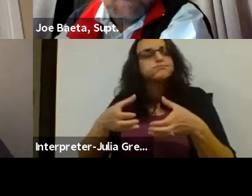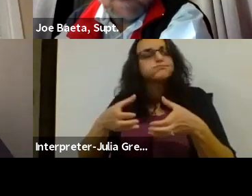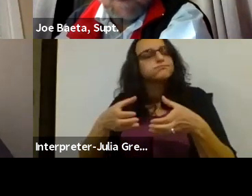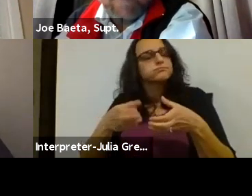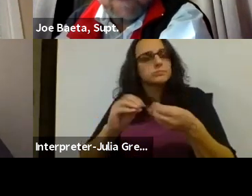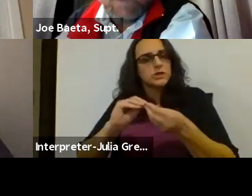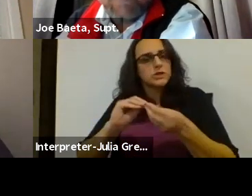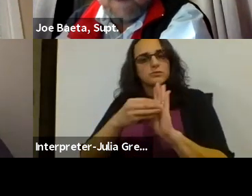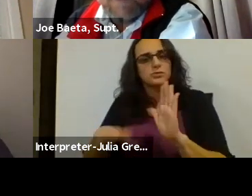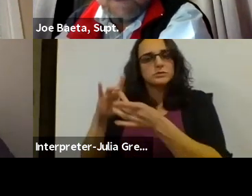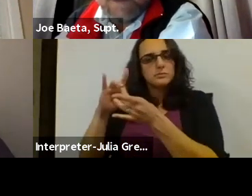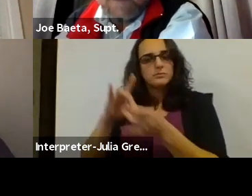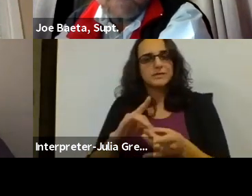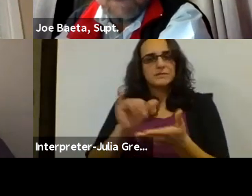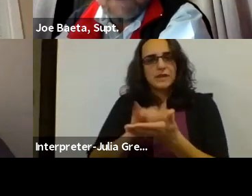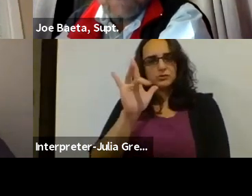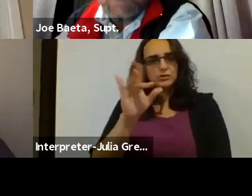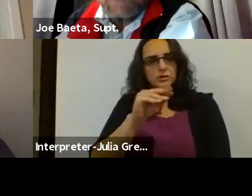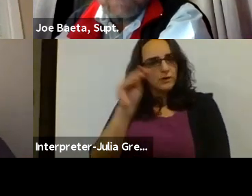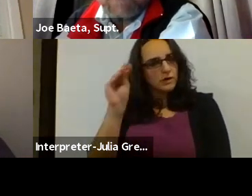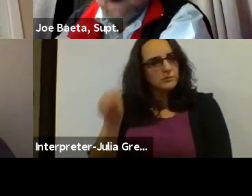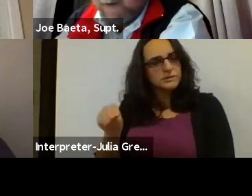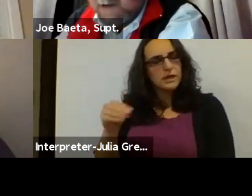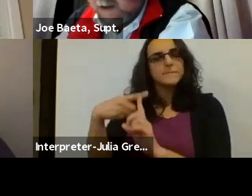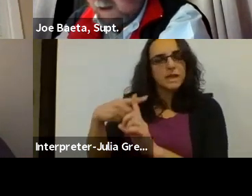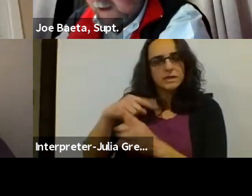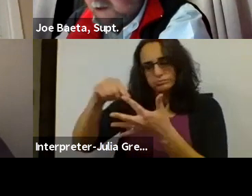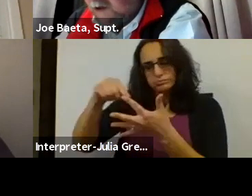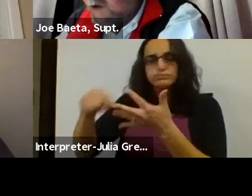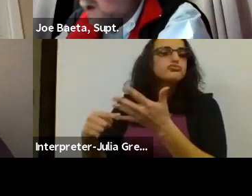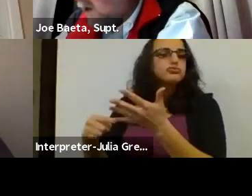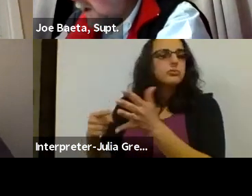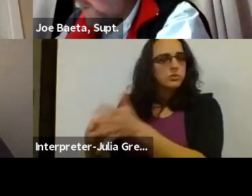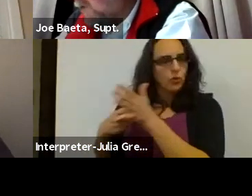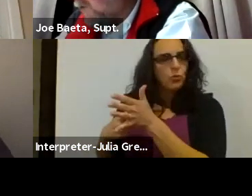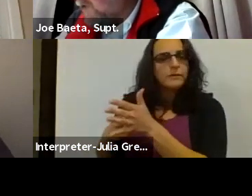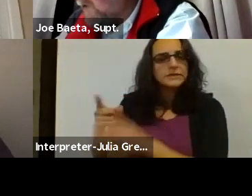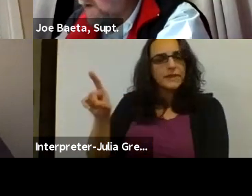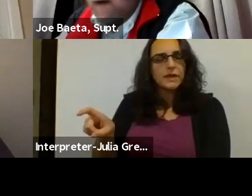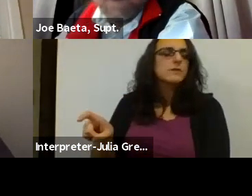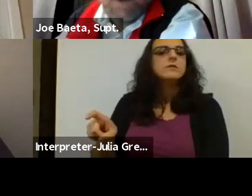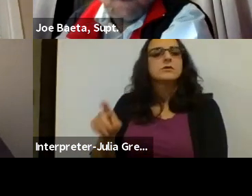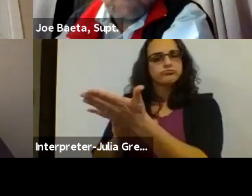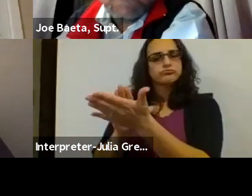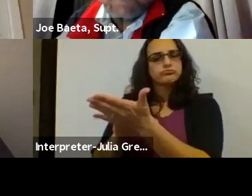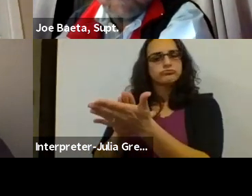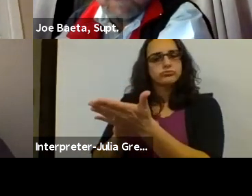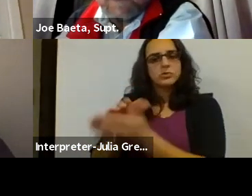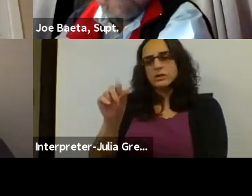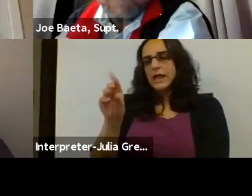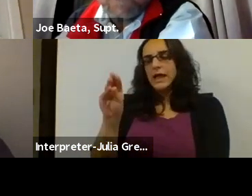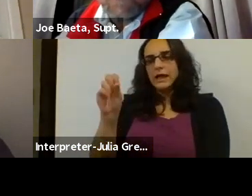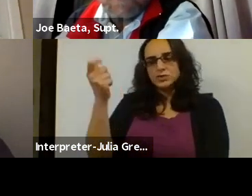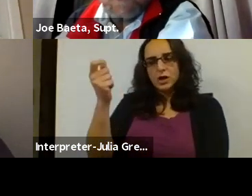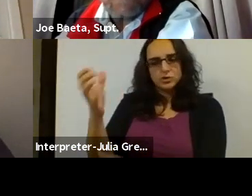Joe Baeta, Supt. : Based upon that 25 percentile plus getting all the other requirements that they need. So kudos to the atom scholarship recipients of the class of 2021